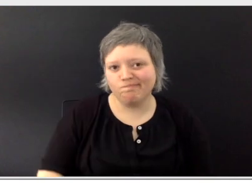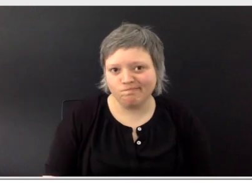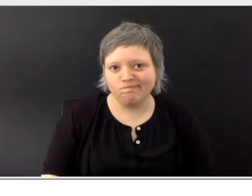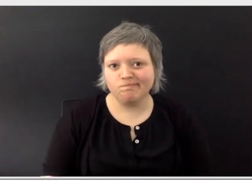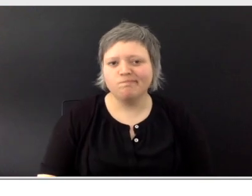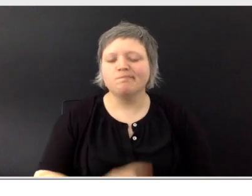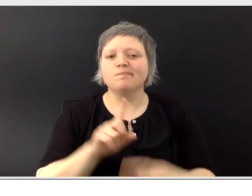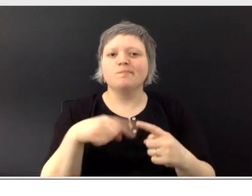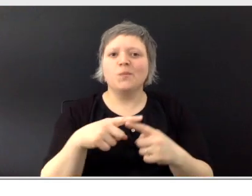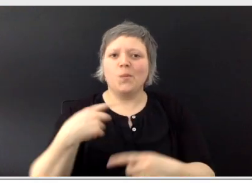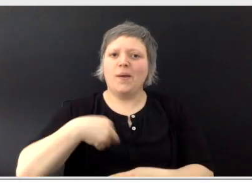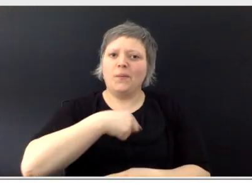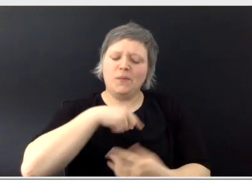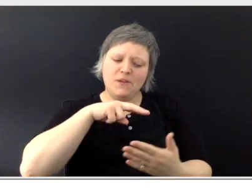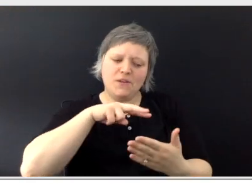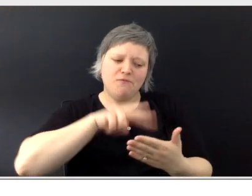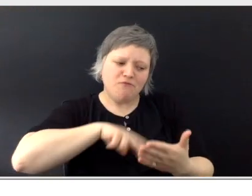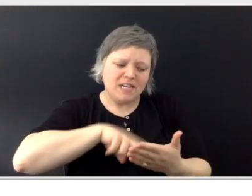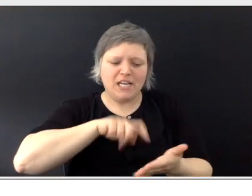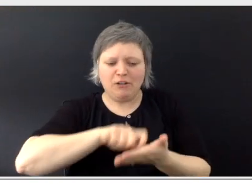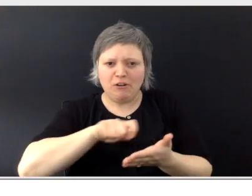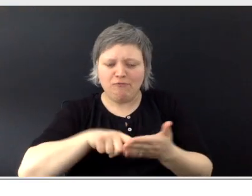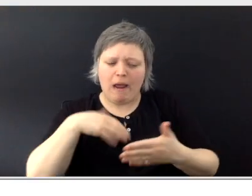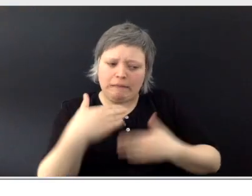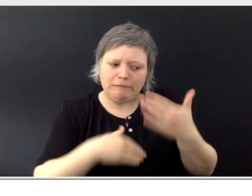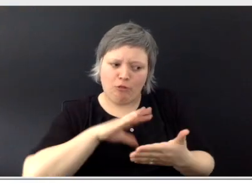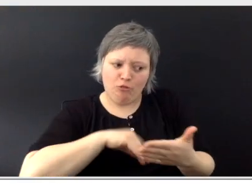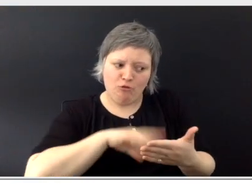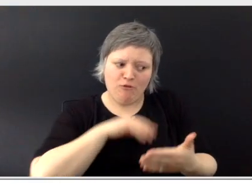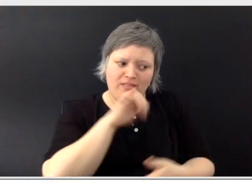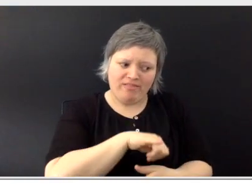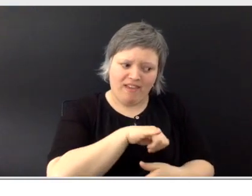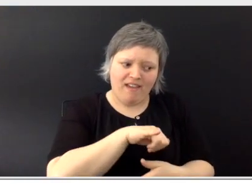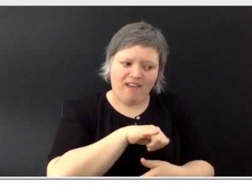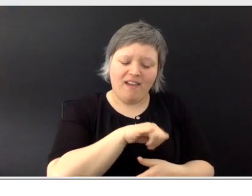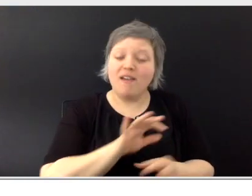when we are learning how to read and write, it's really important that we have a strong first